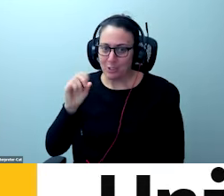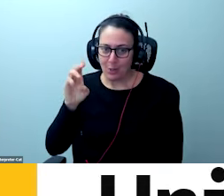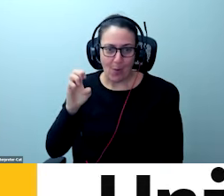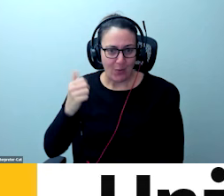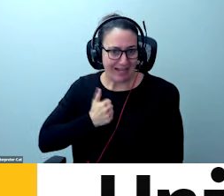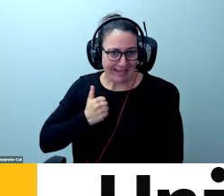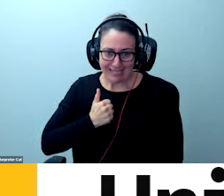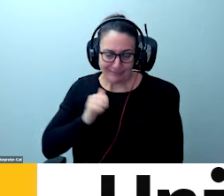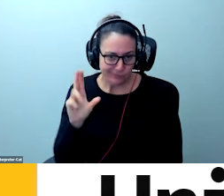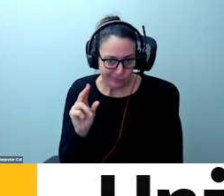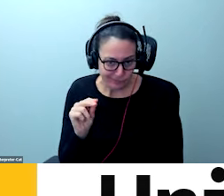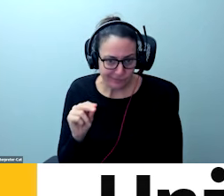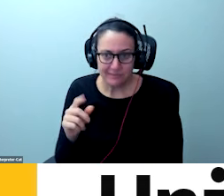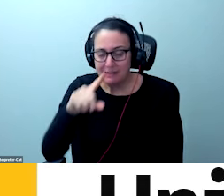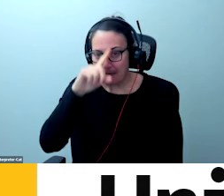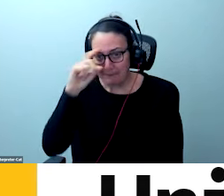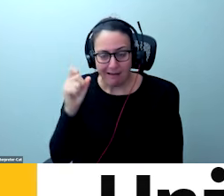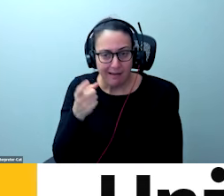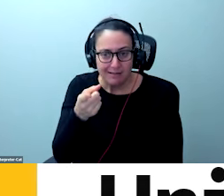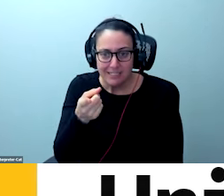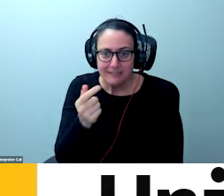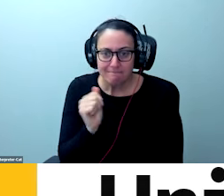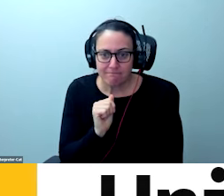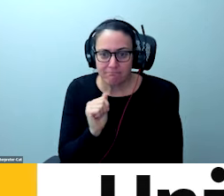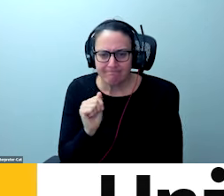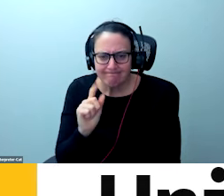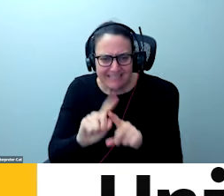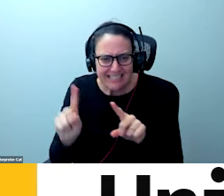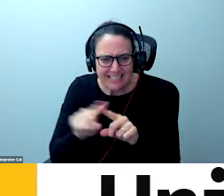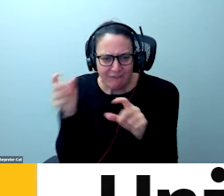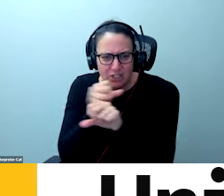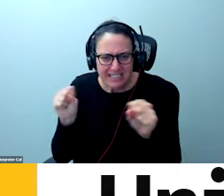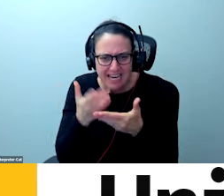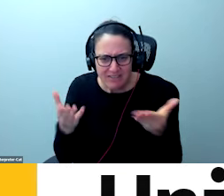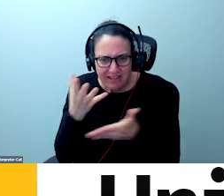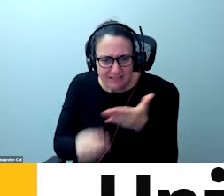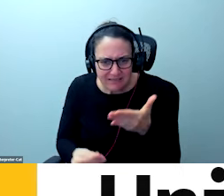And it's due to lack of different safety elements like contrast